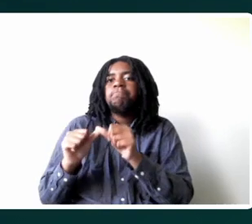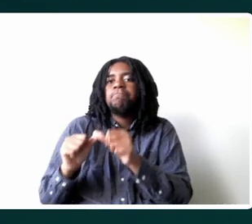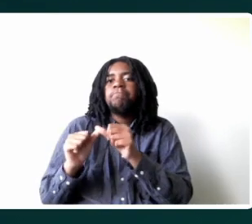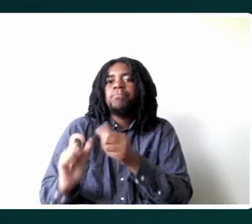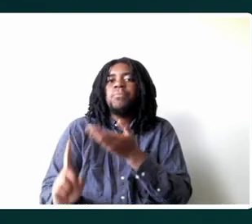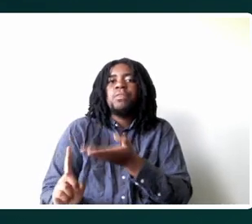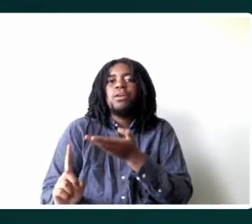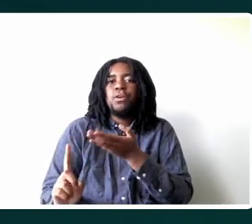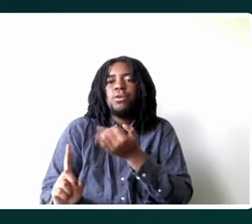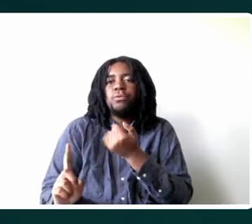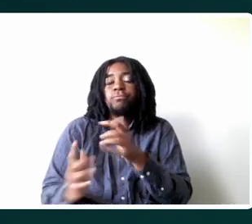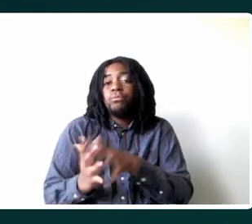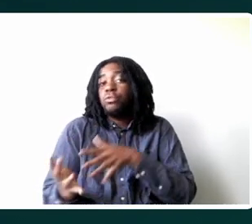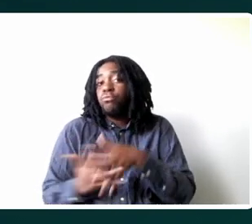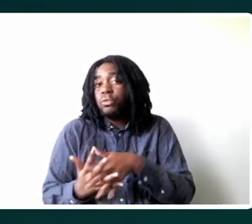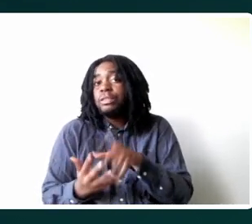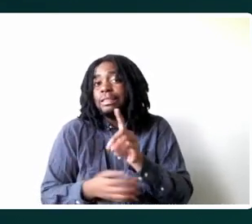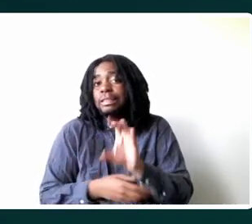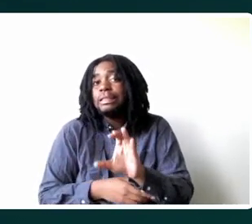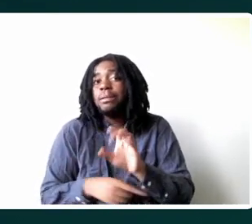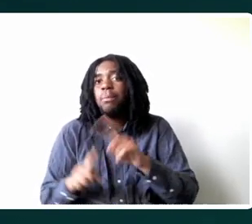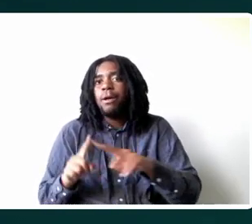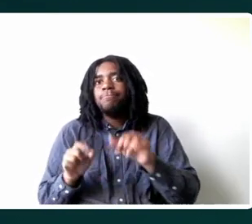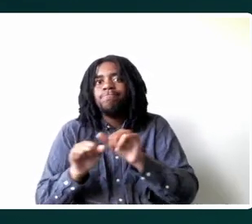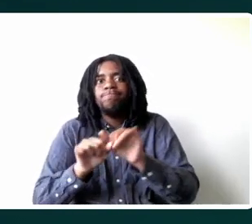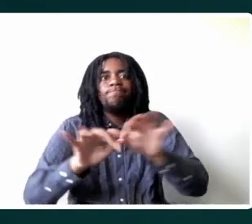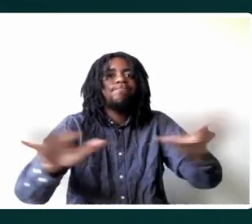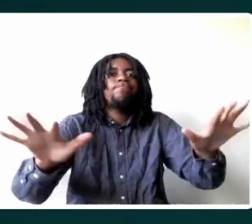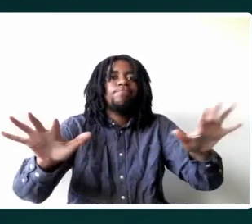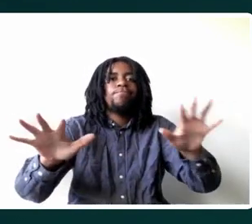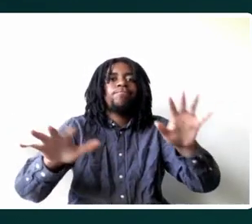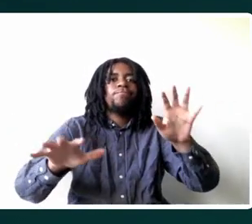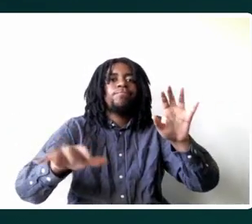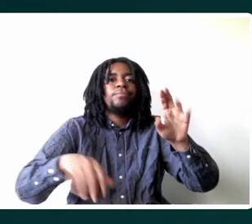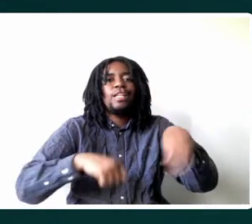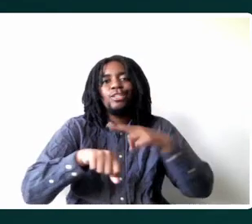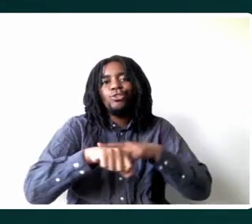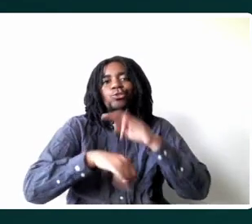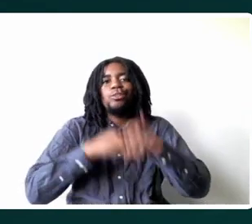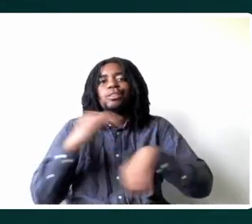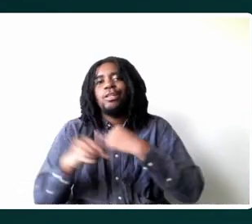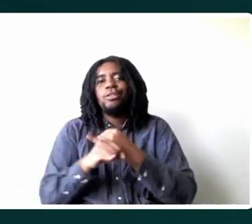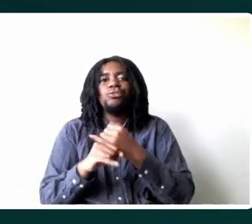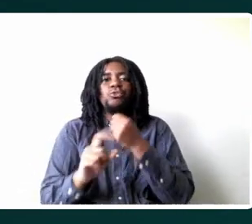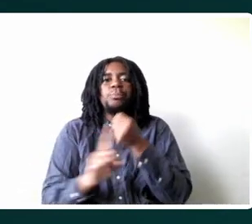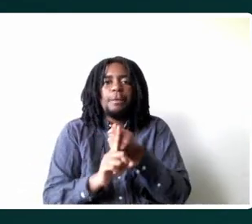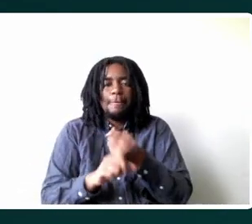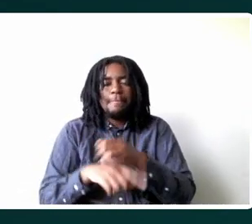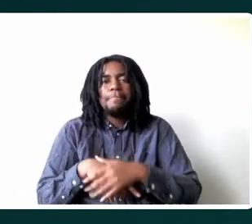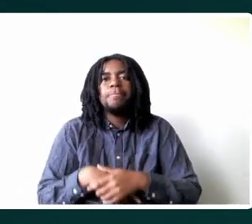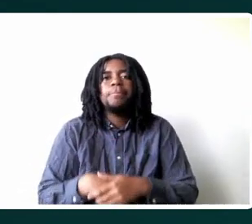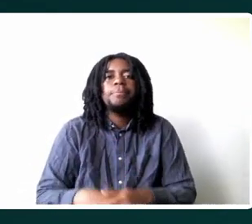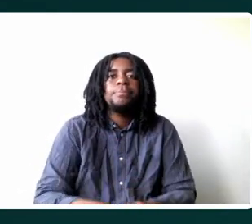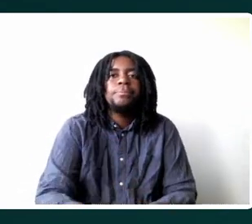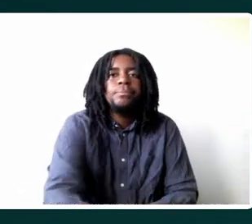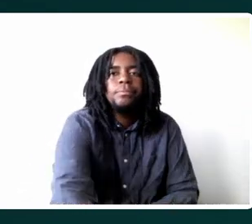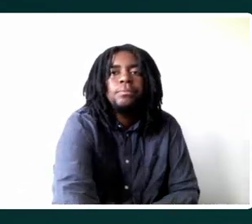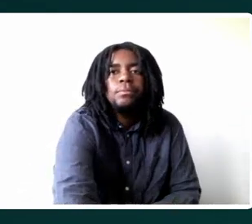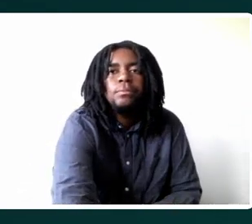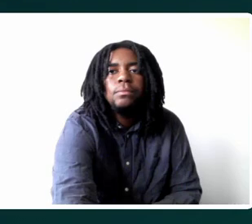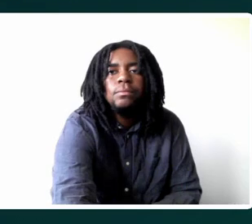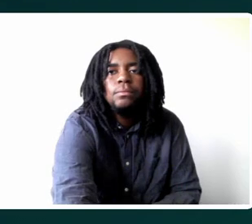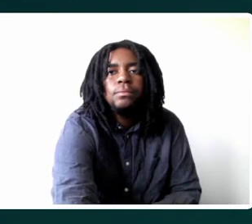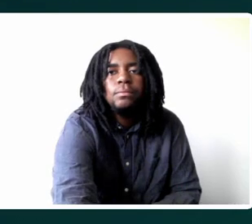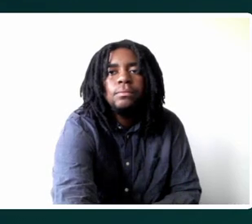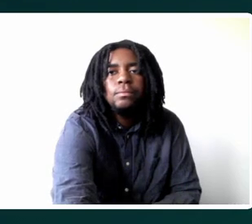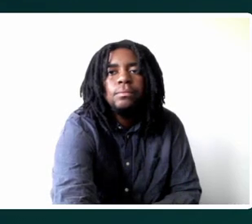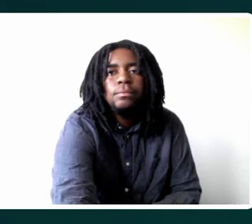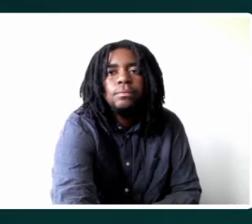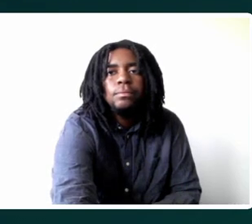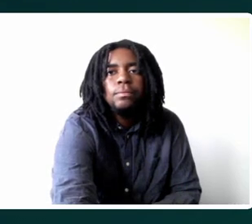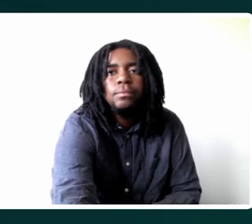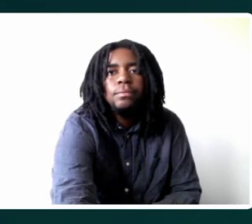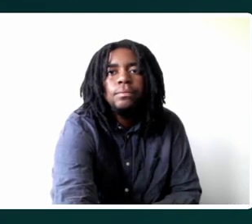but which has had a national and international impact. The renowned and late artist joined -- an